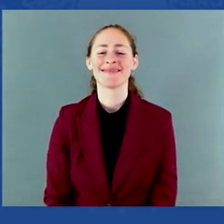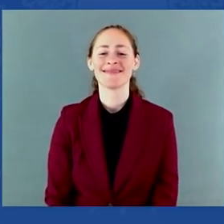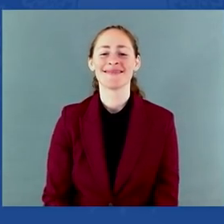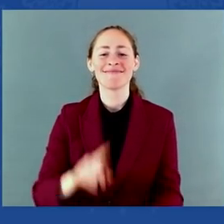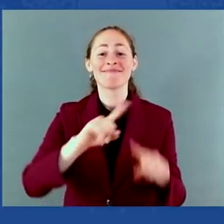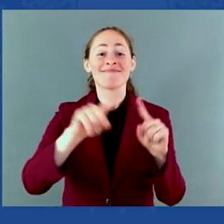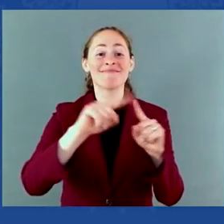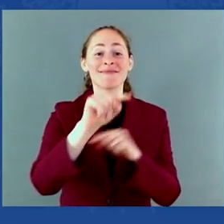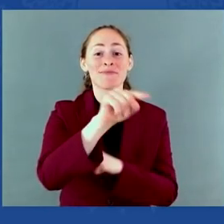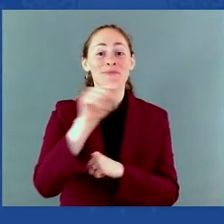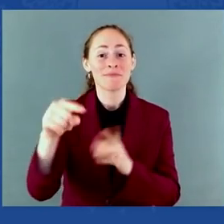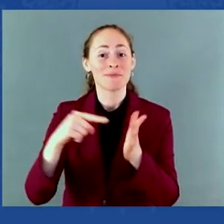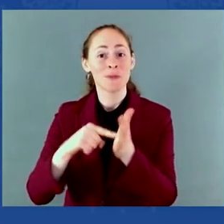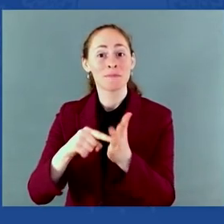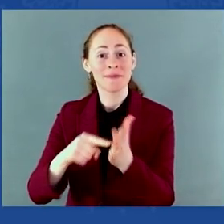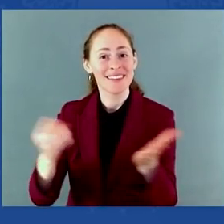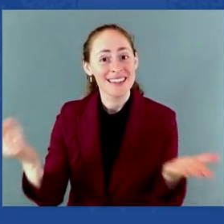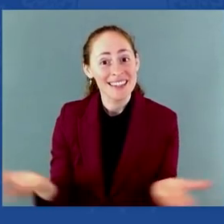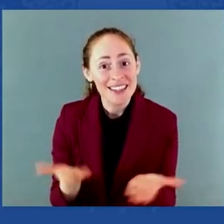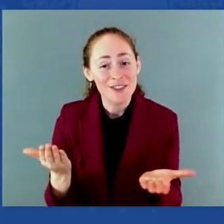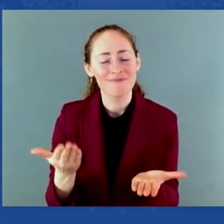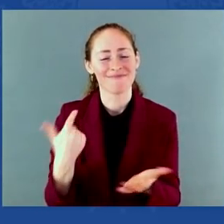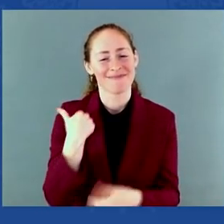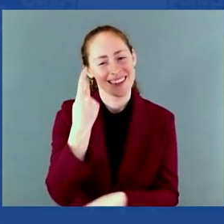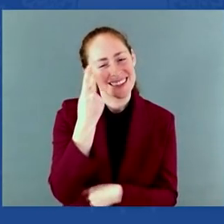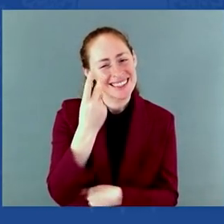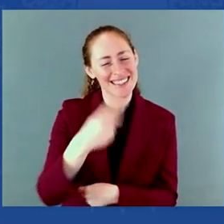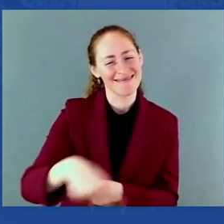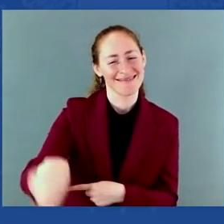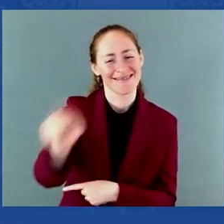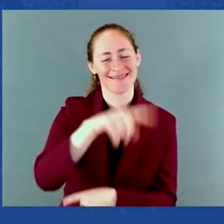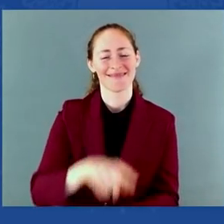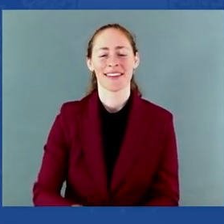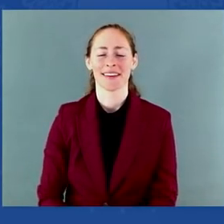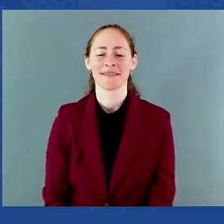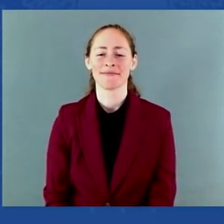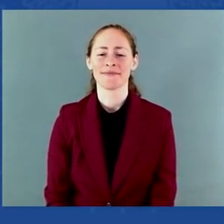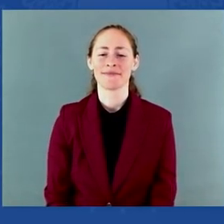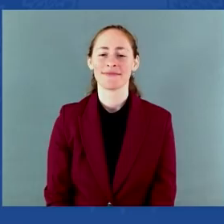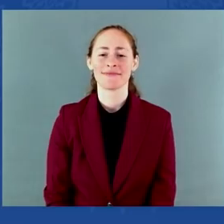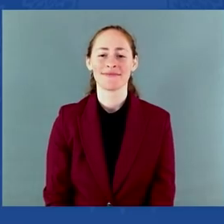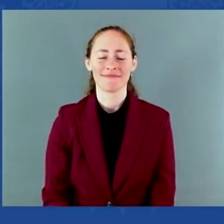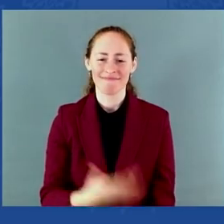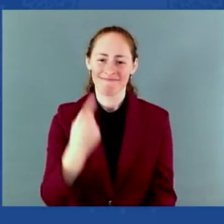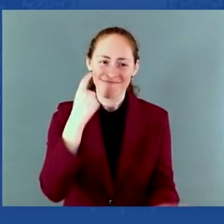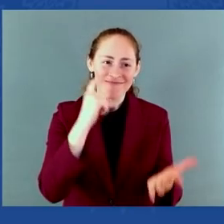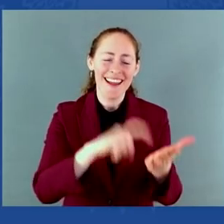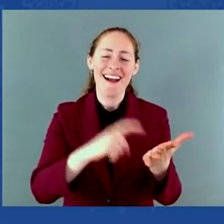Annie Kuster, as well as Chris Pappas. And, you know, let me tell you: The infrastructure law signed yesterday --